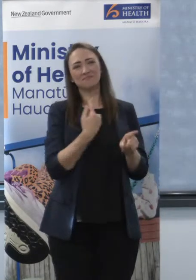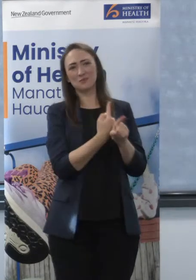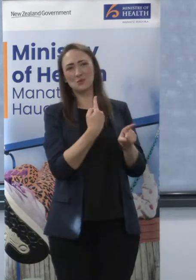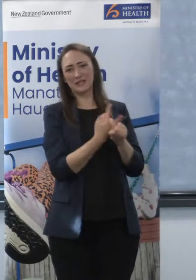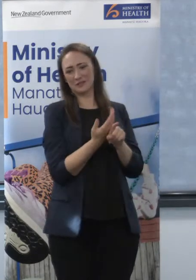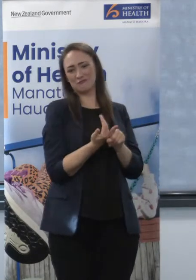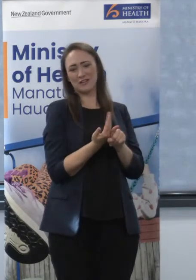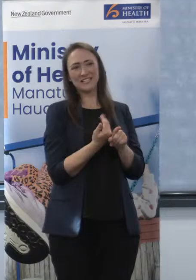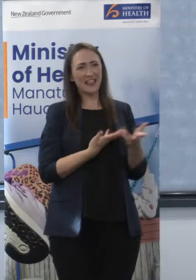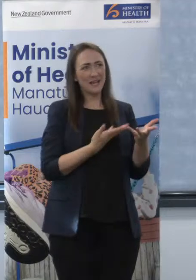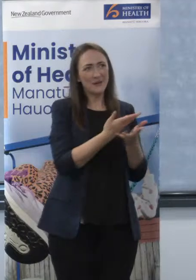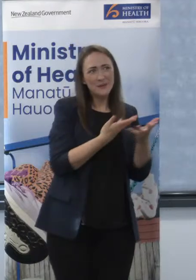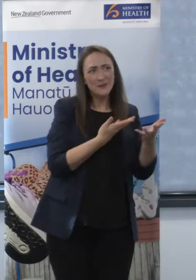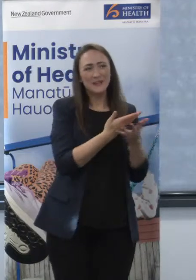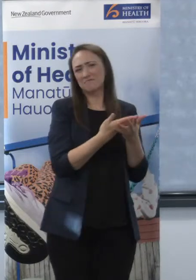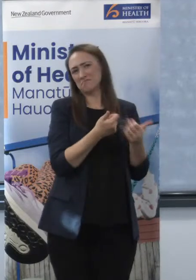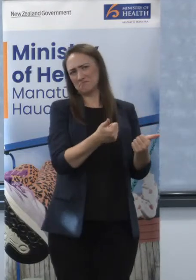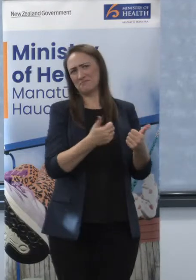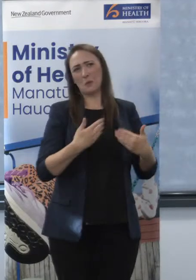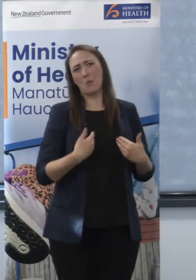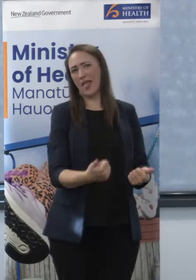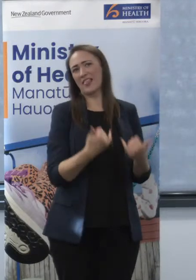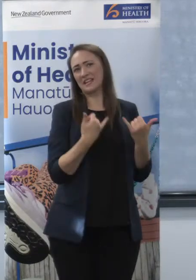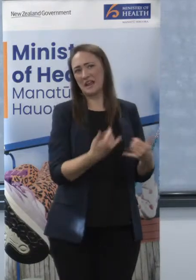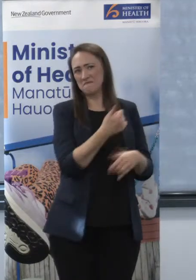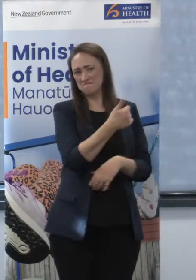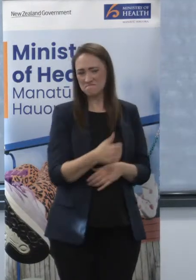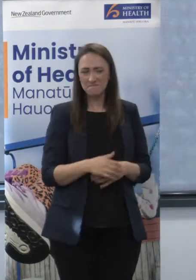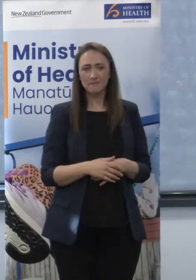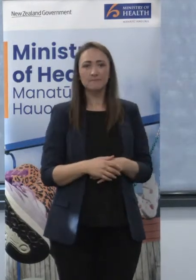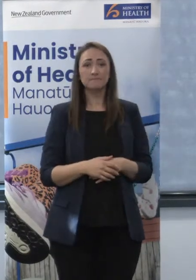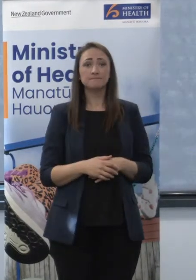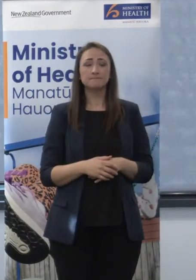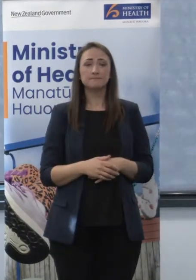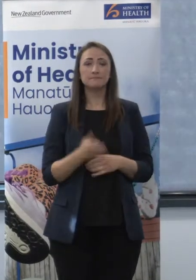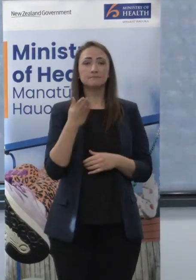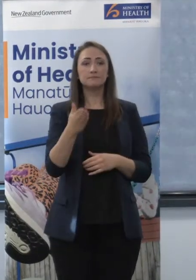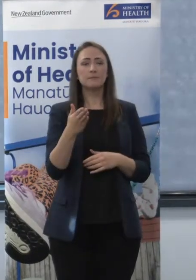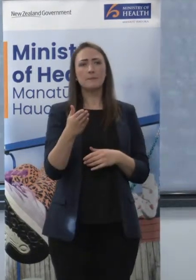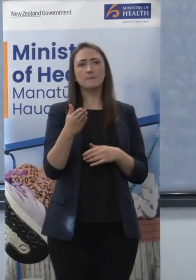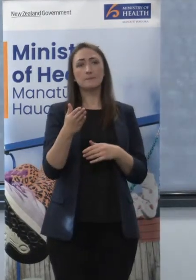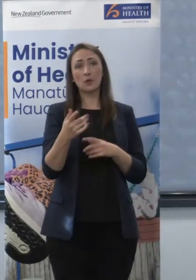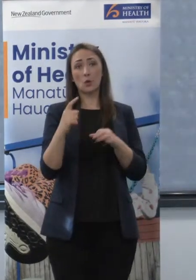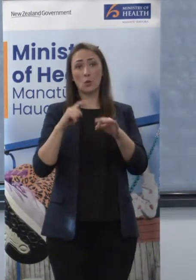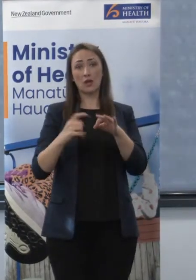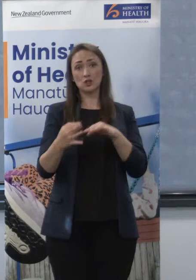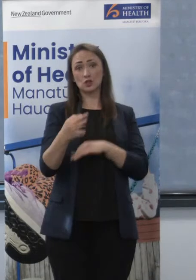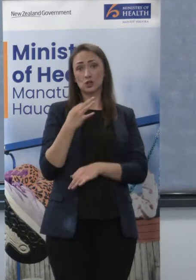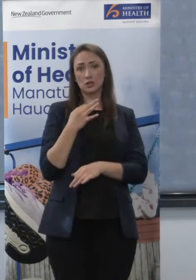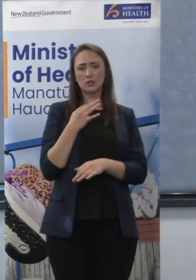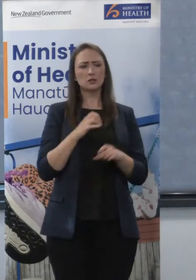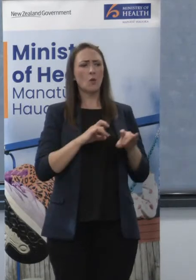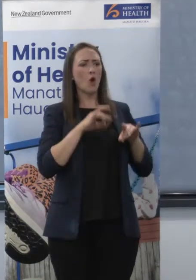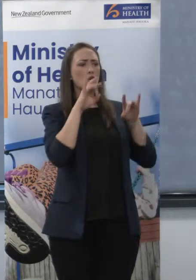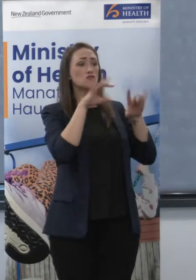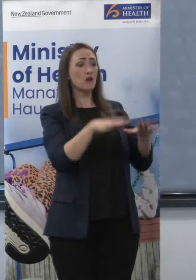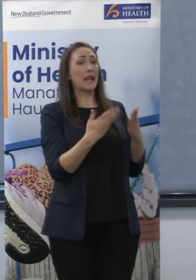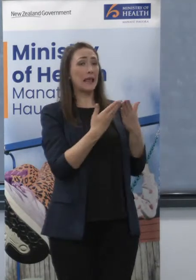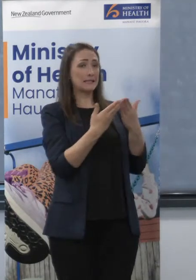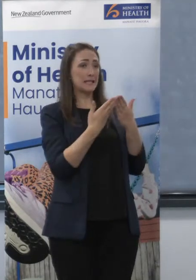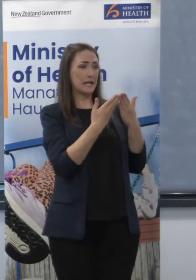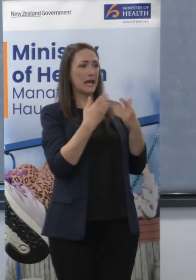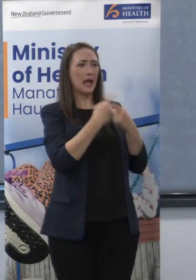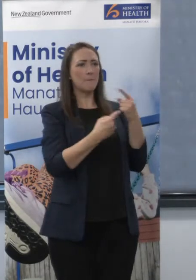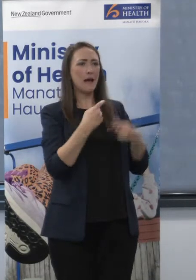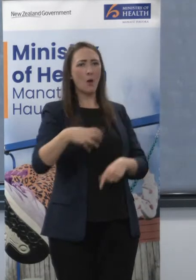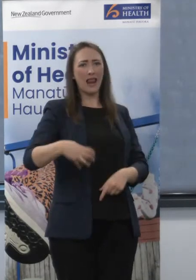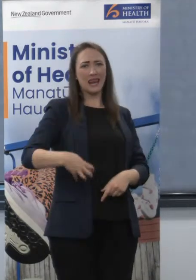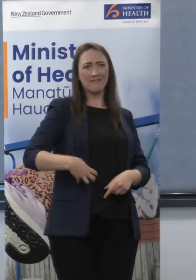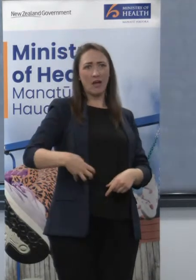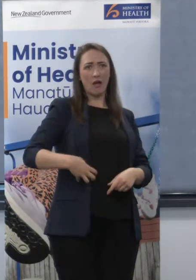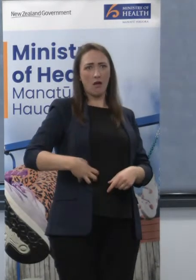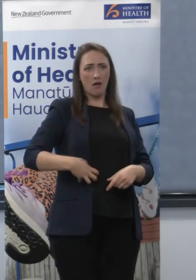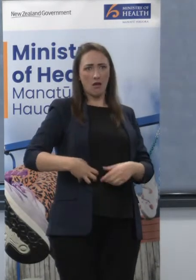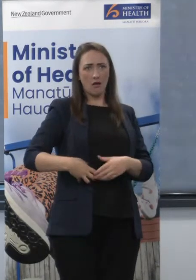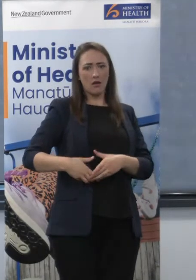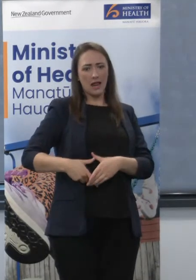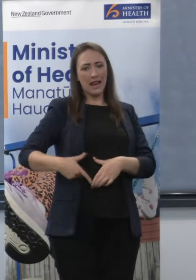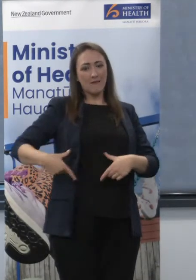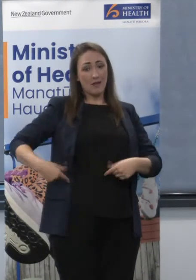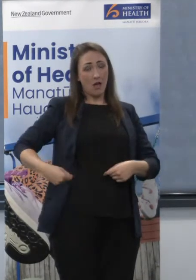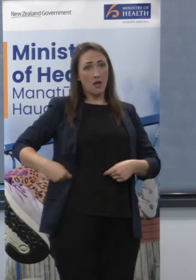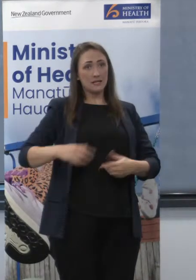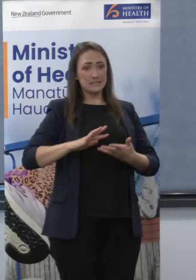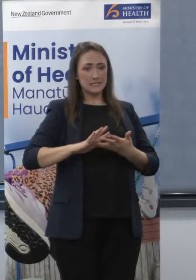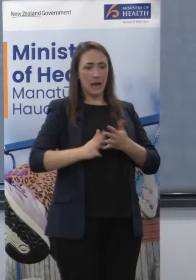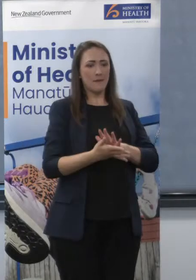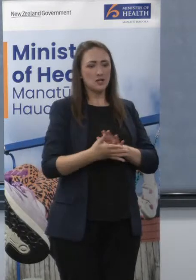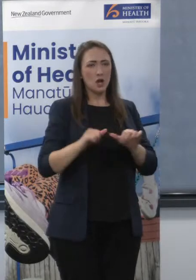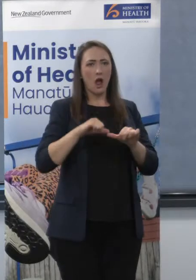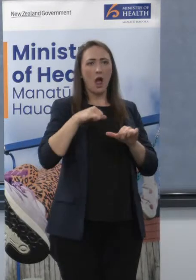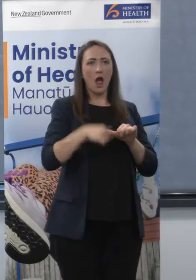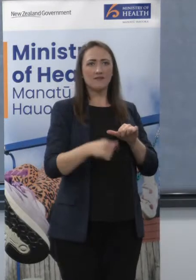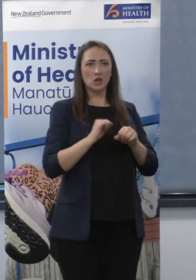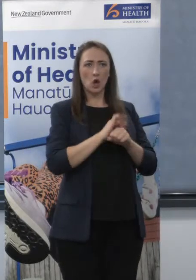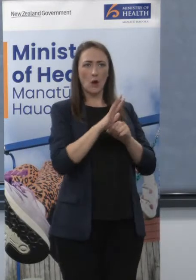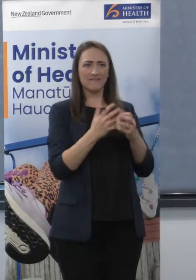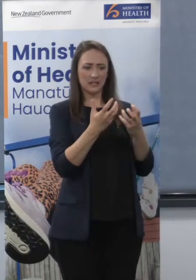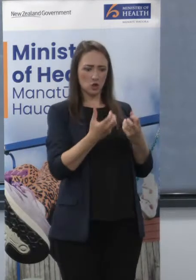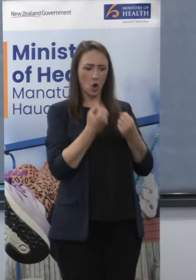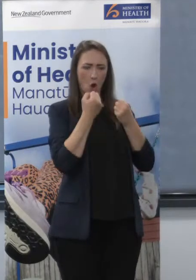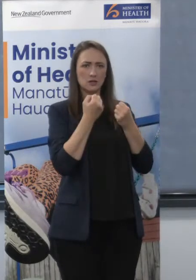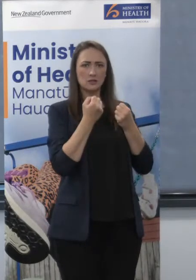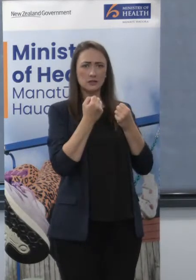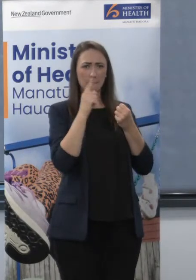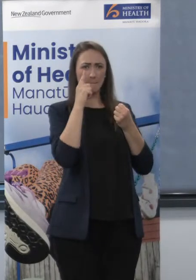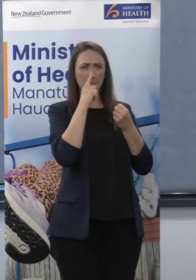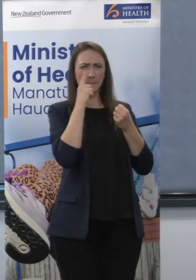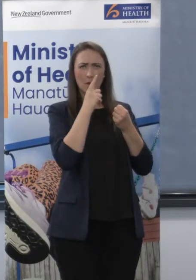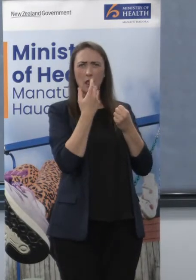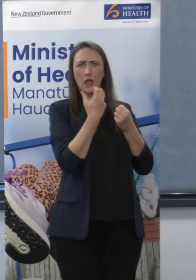He is back in New Zealand and I